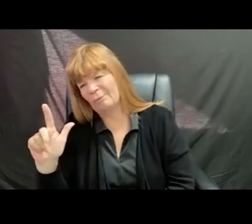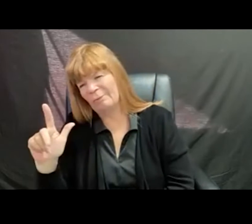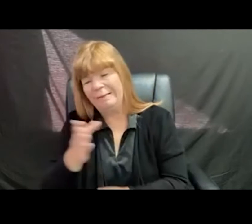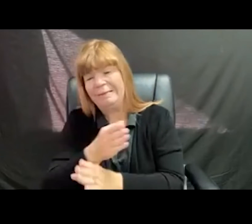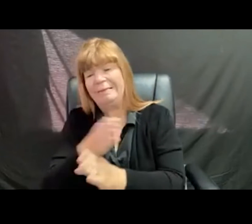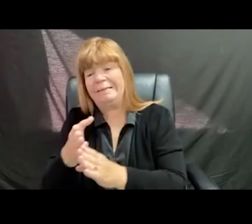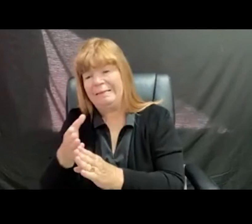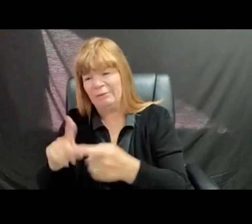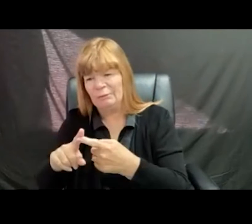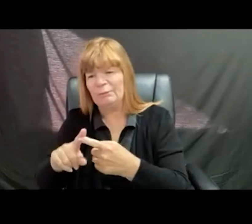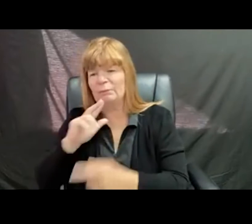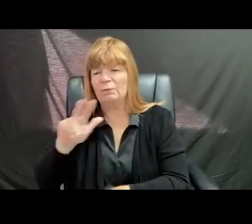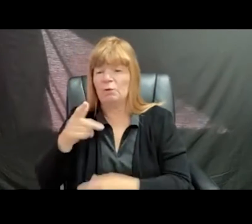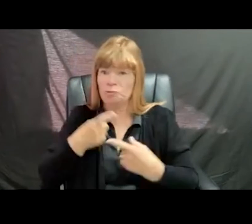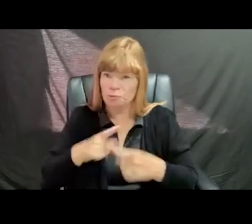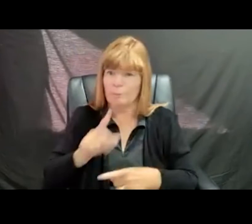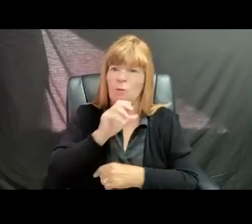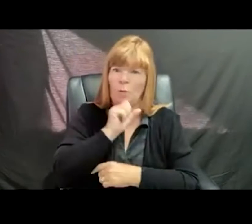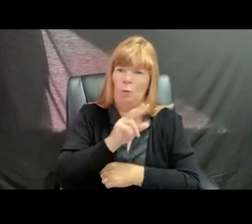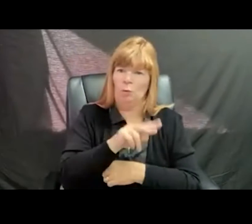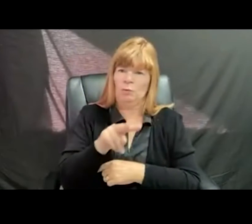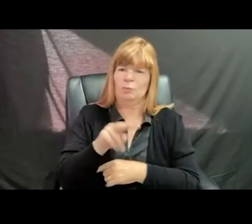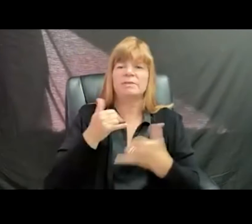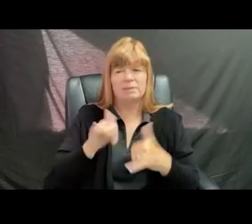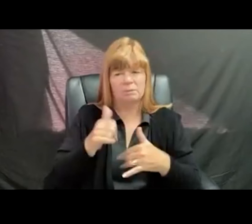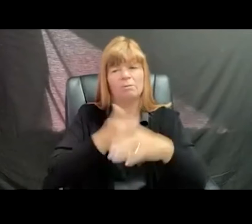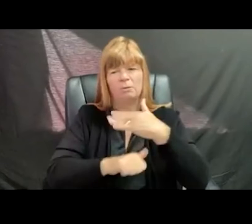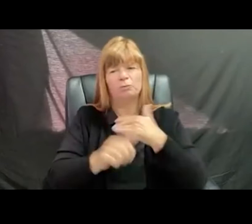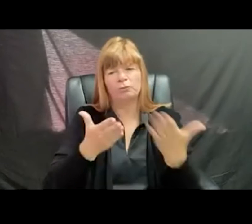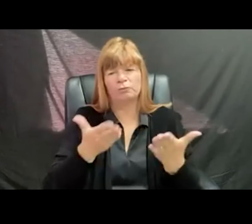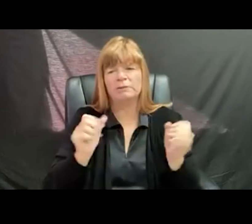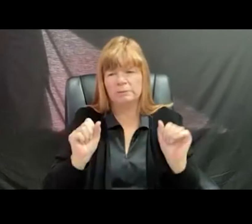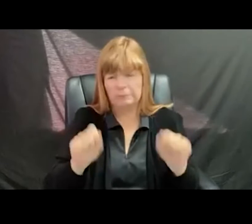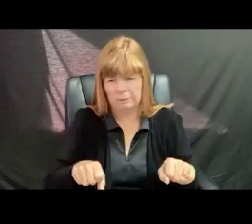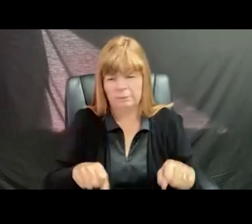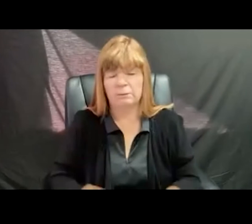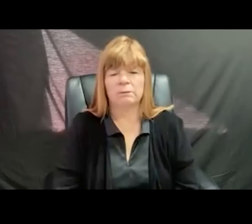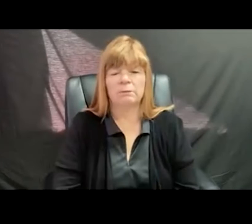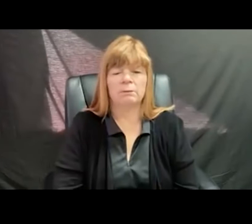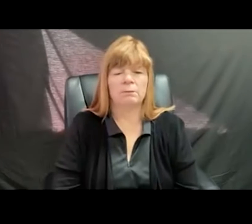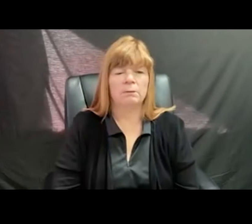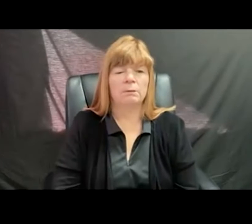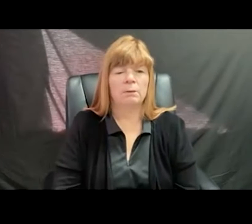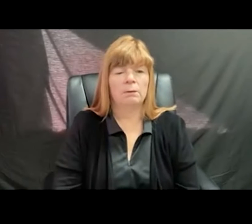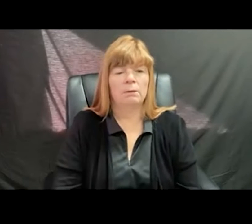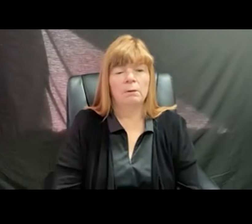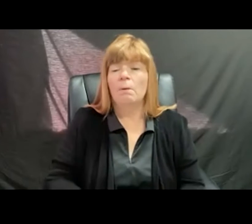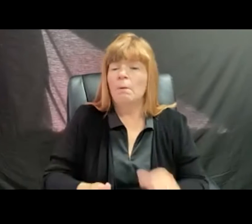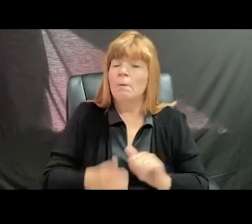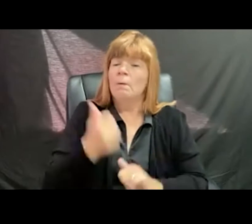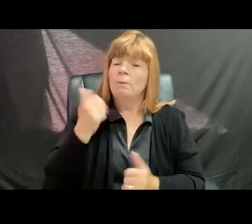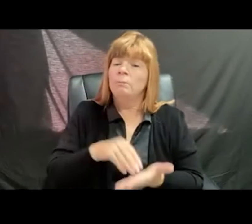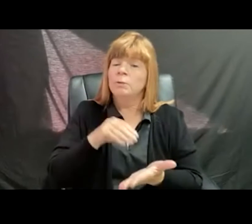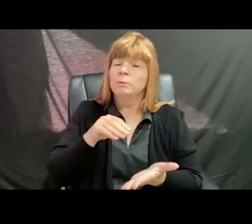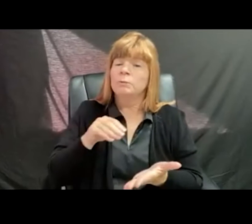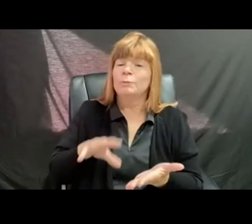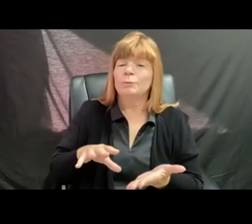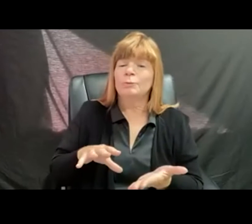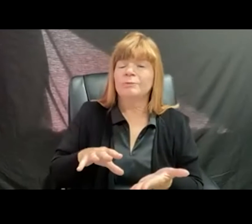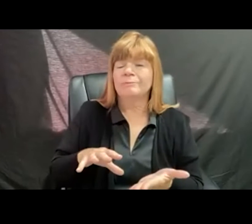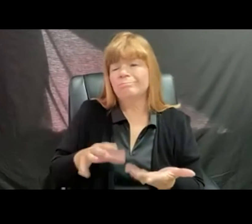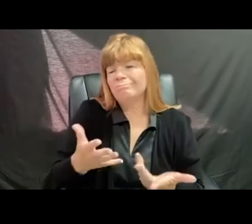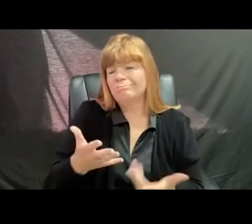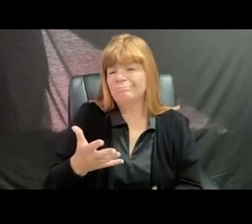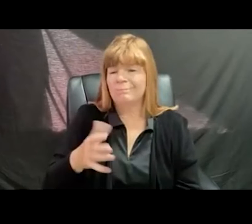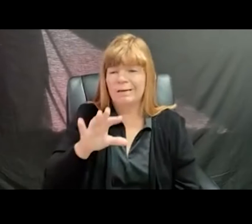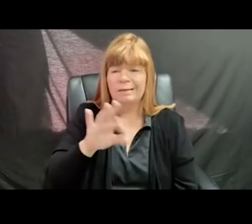22 they can still receive services um most of our students I'd say 99 are high school students but